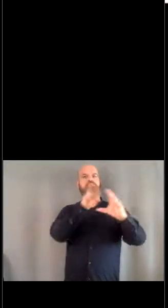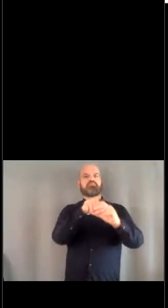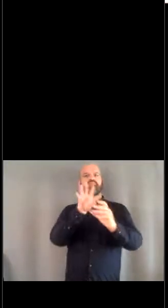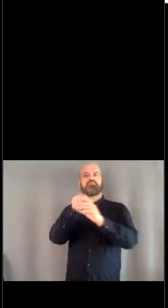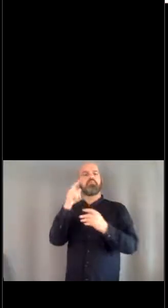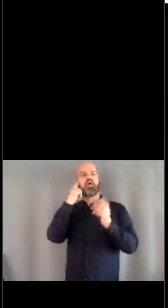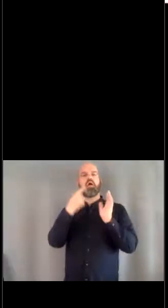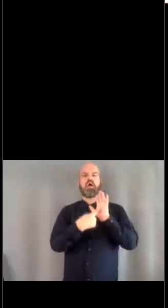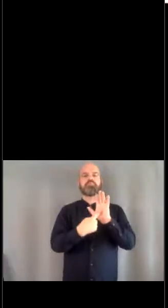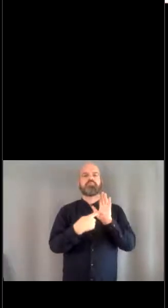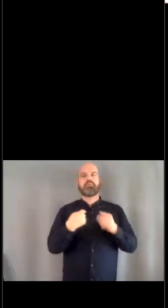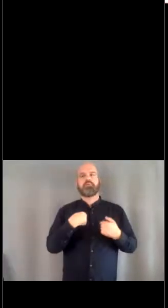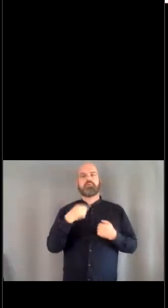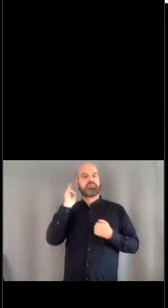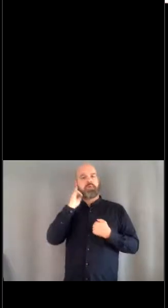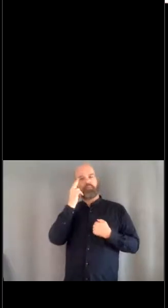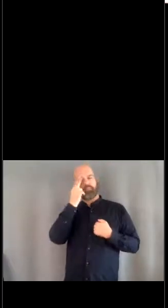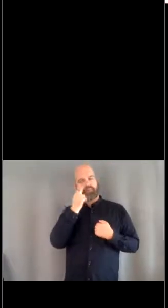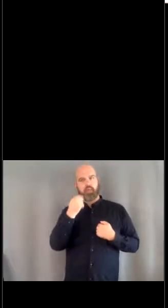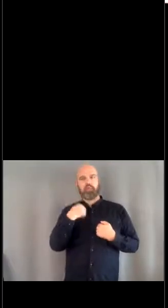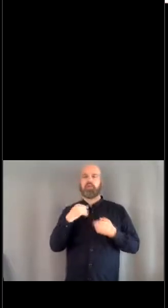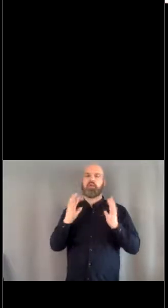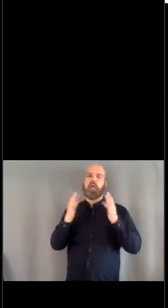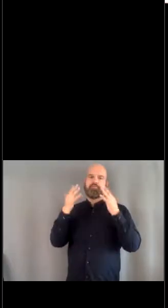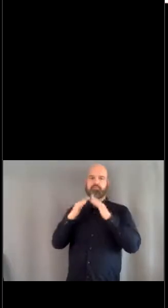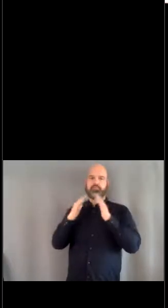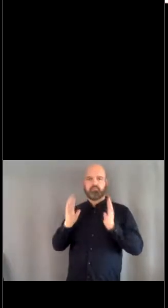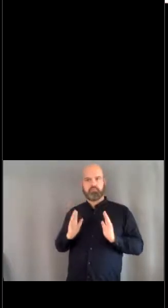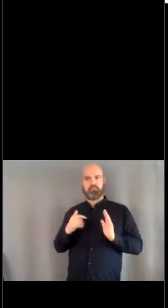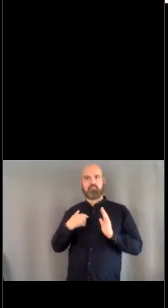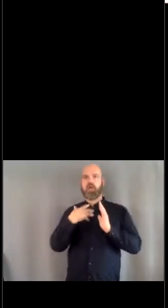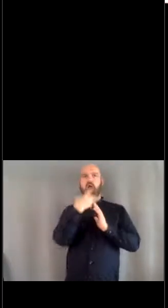and I never leave my house, my extra costs are going to be small.